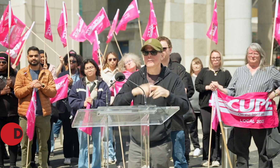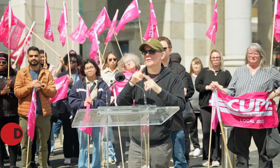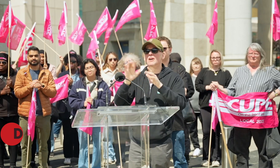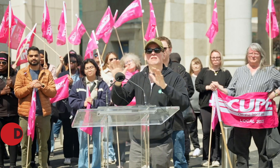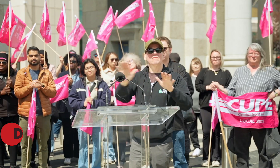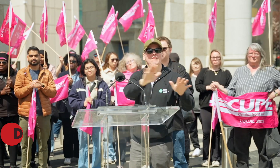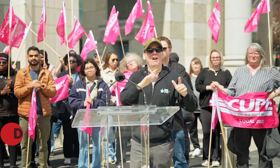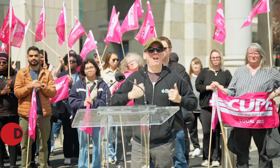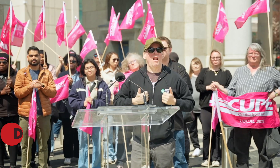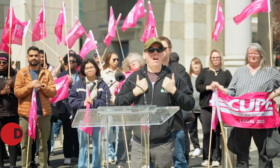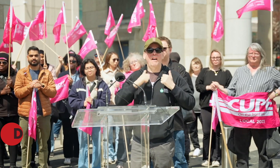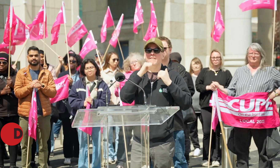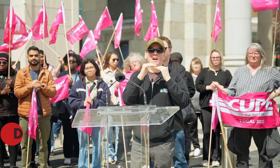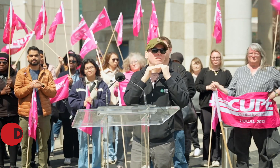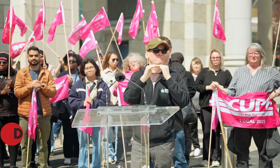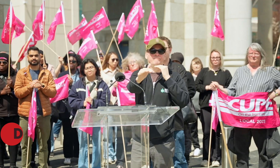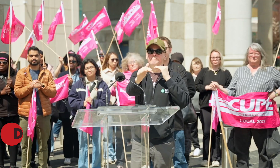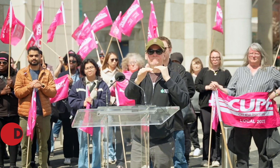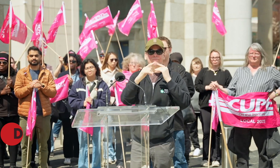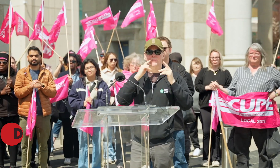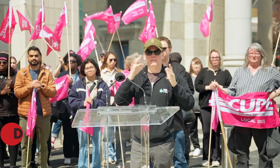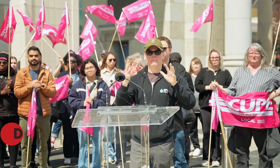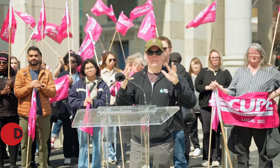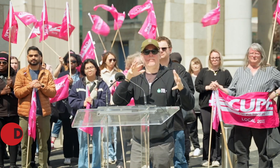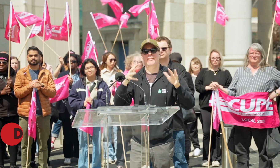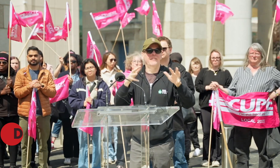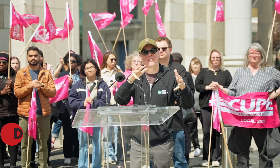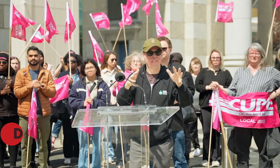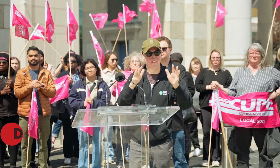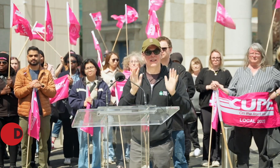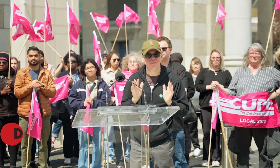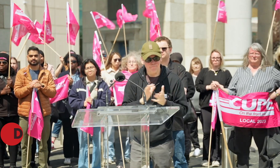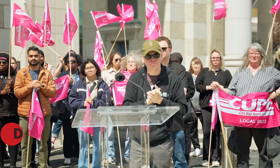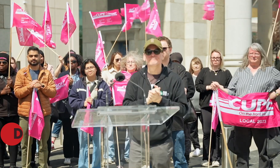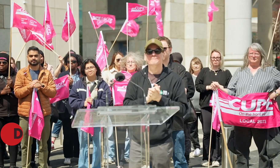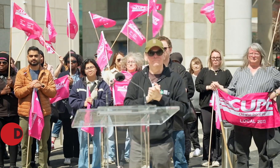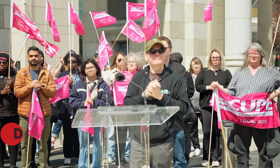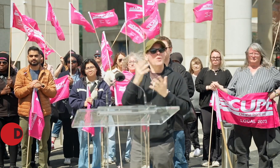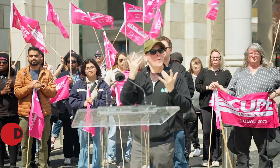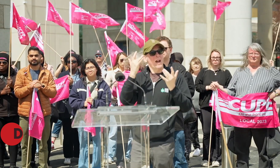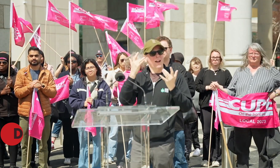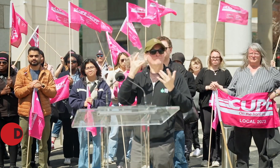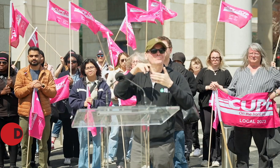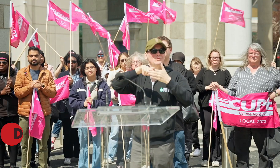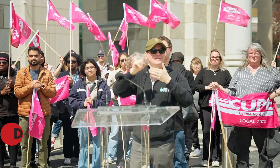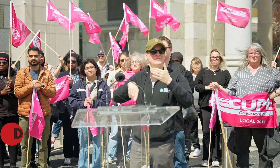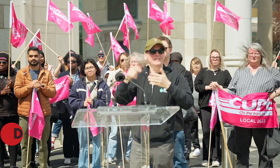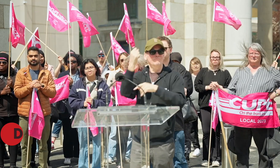and their lives being disrupted as result of the strike since Monday